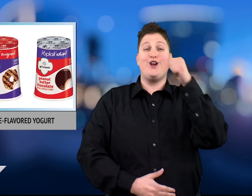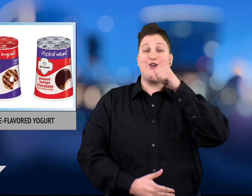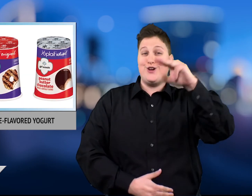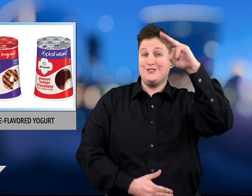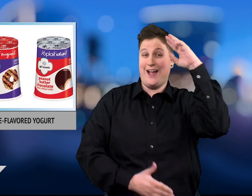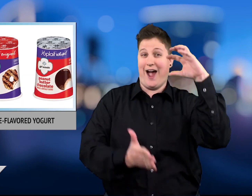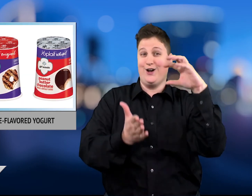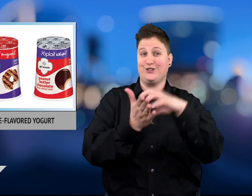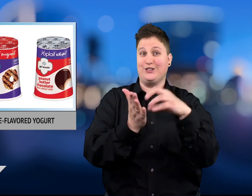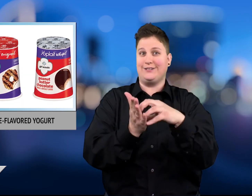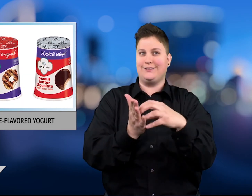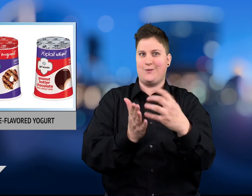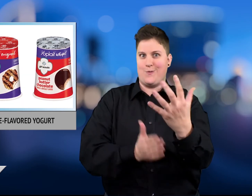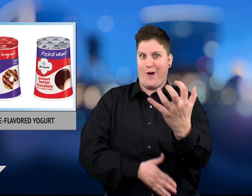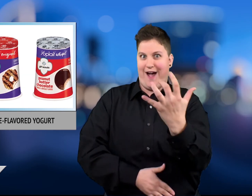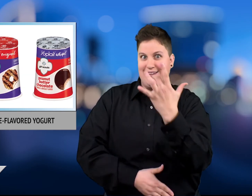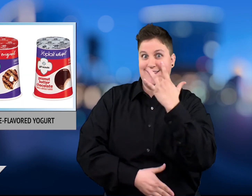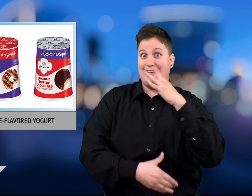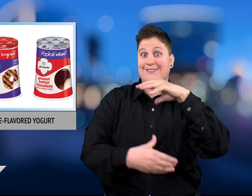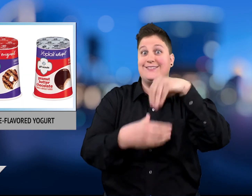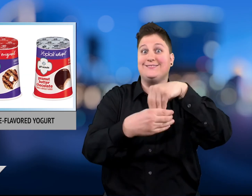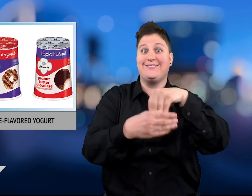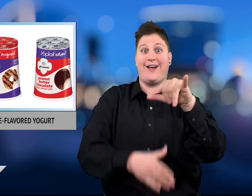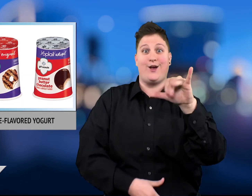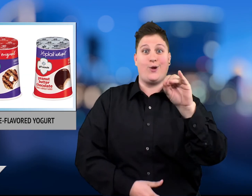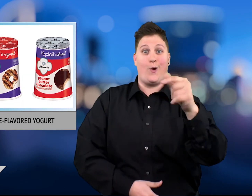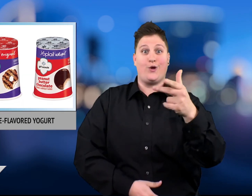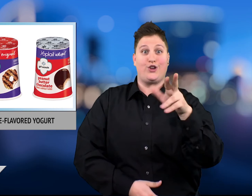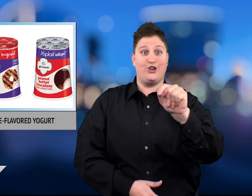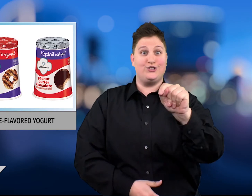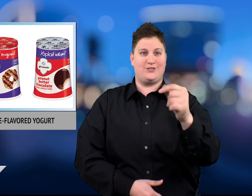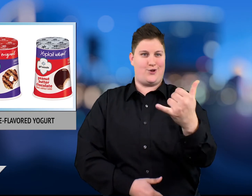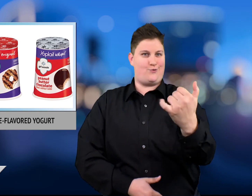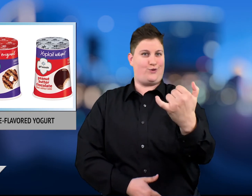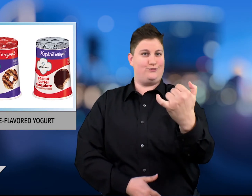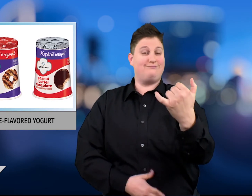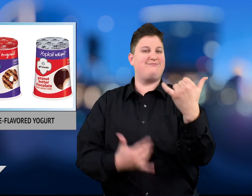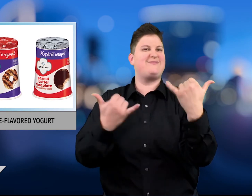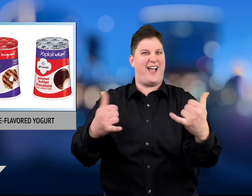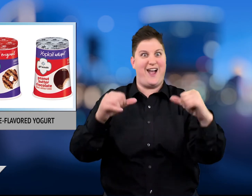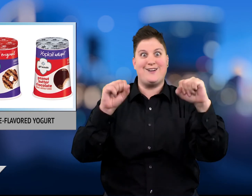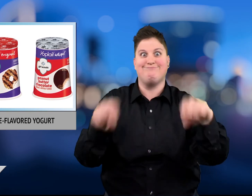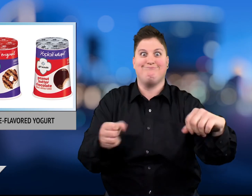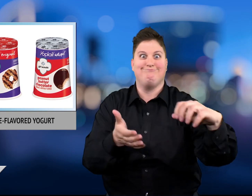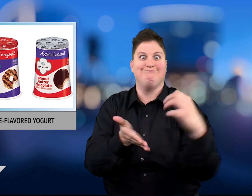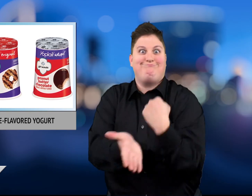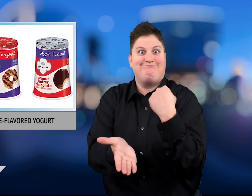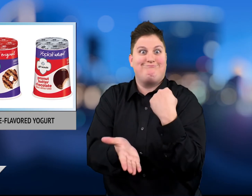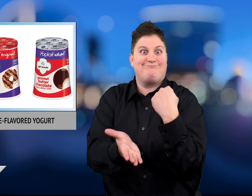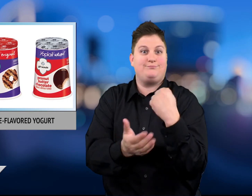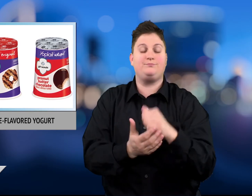Have you ever wanted the taste of Girl Scout cookies in your yogurt? Well, now is your chance!